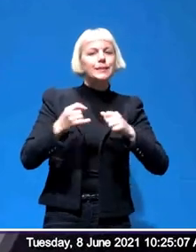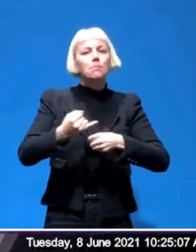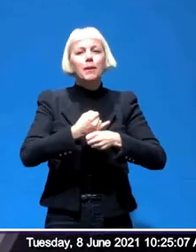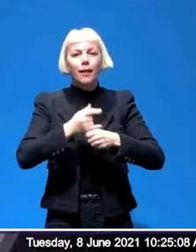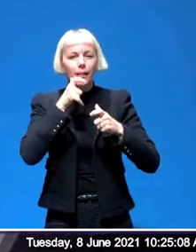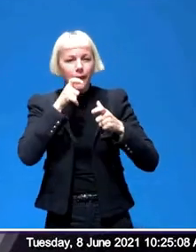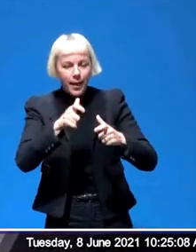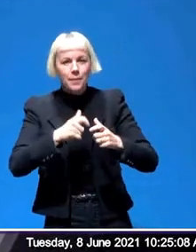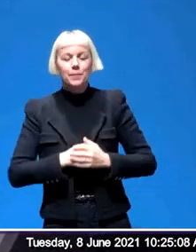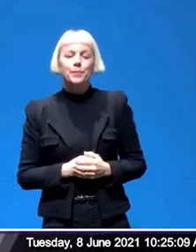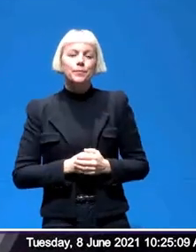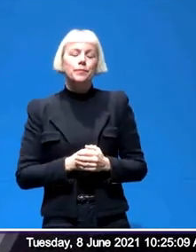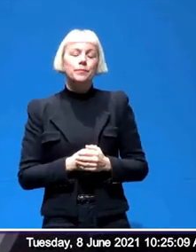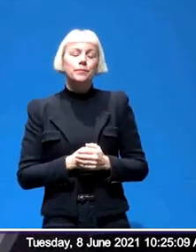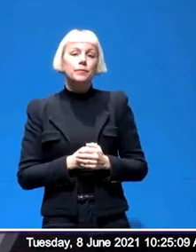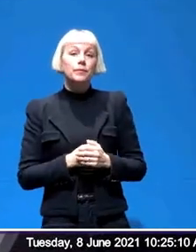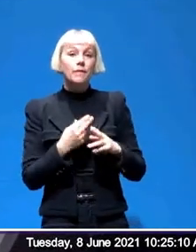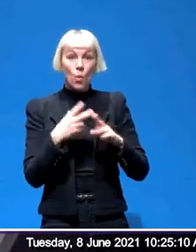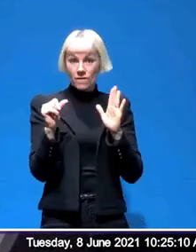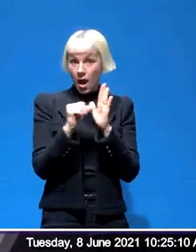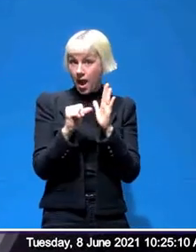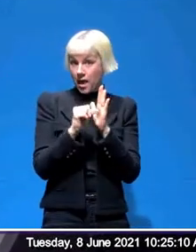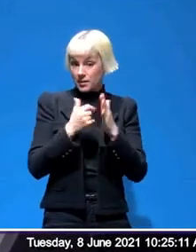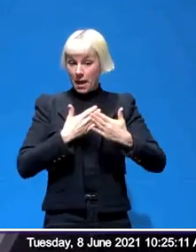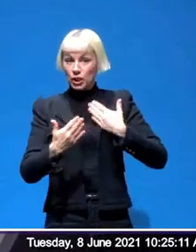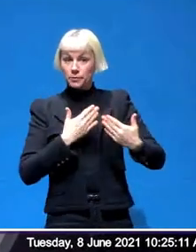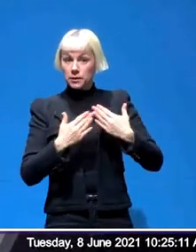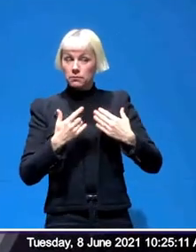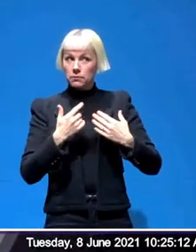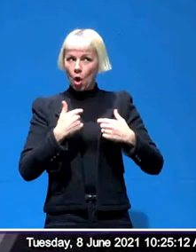In terms of financial decision-making, I understood from my professional